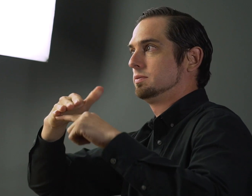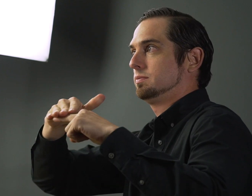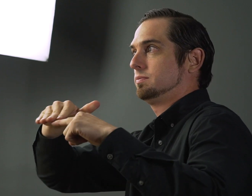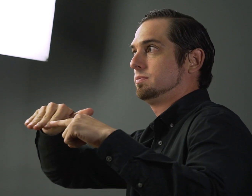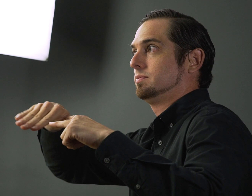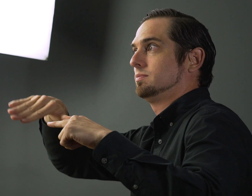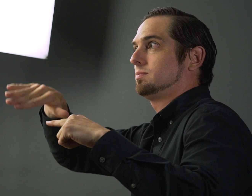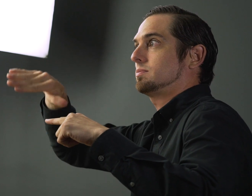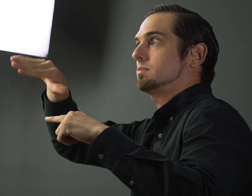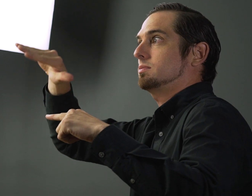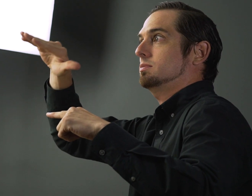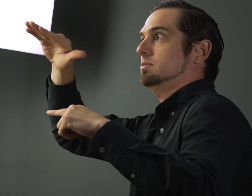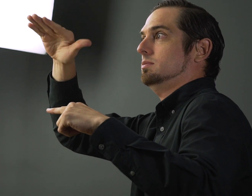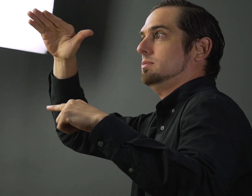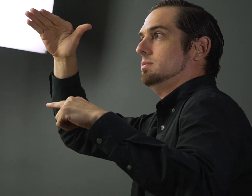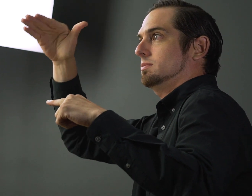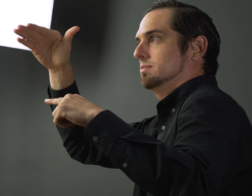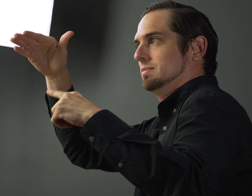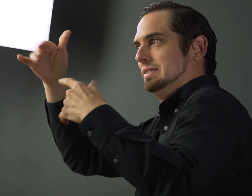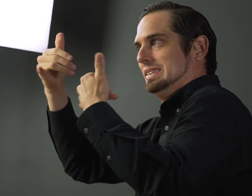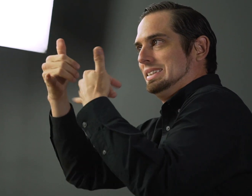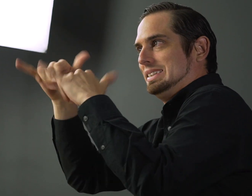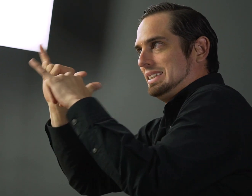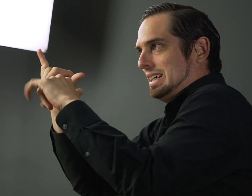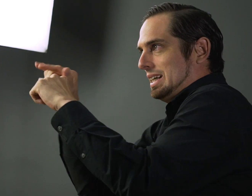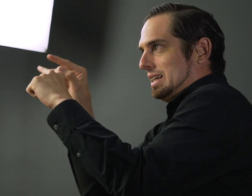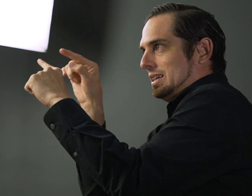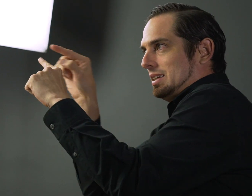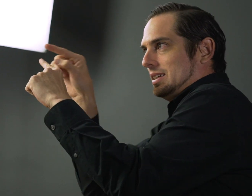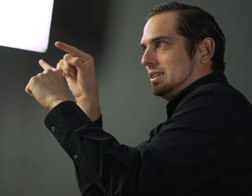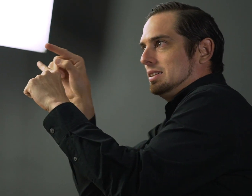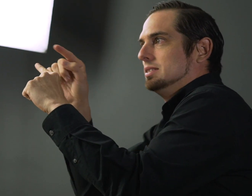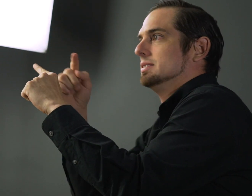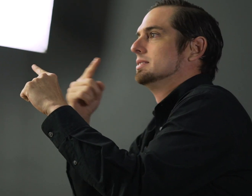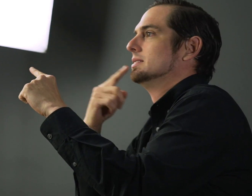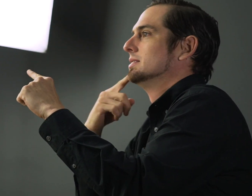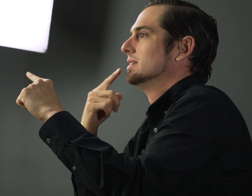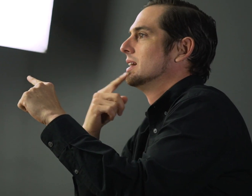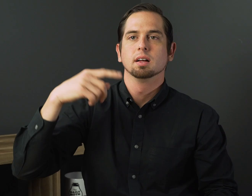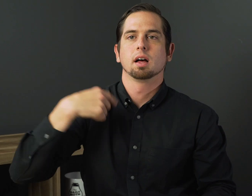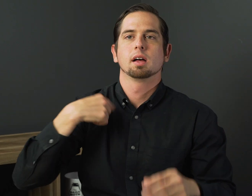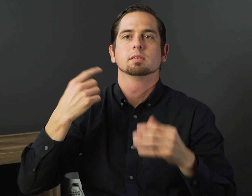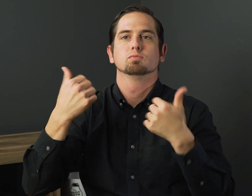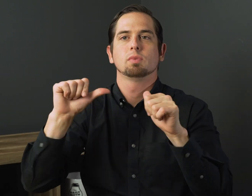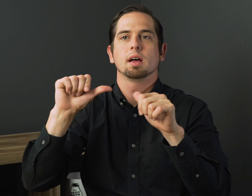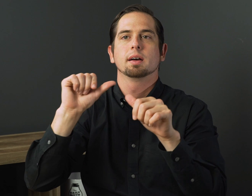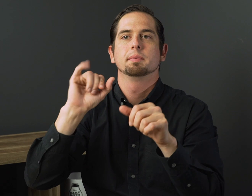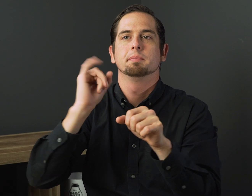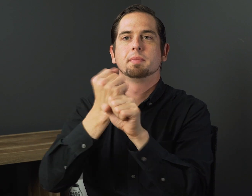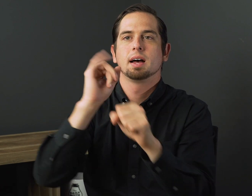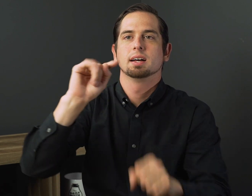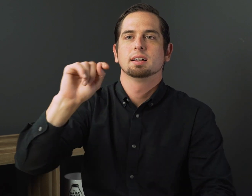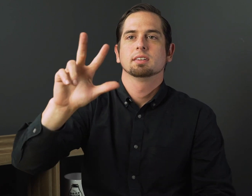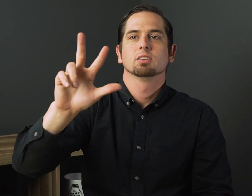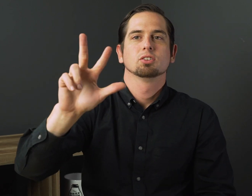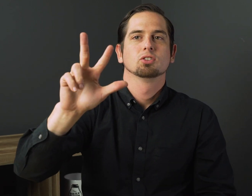(voiceover continues) With non-verbal language, we see things differently, and more." "I try to present the information in 3D